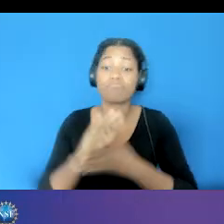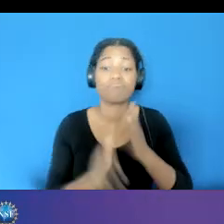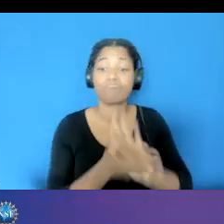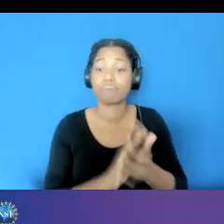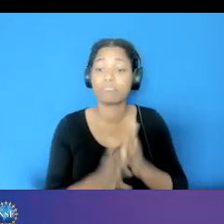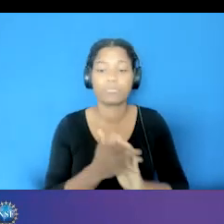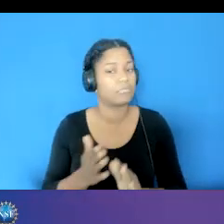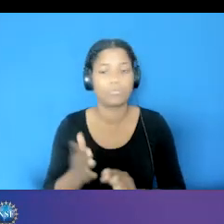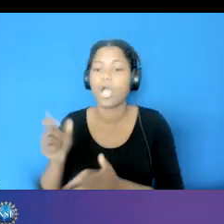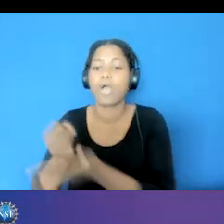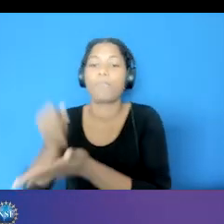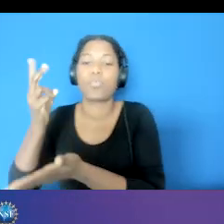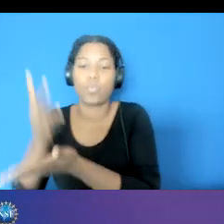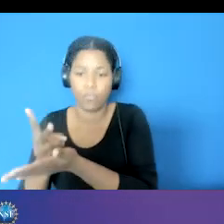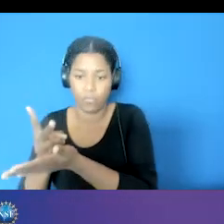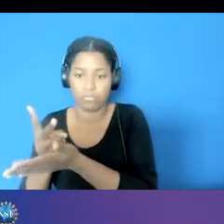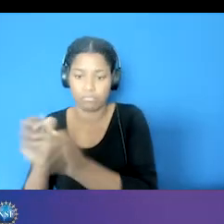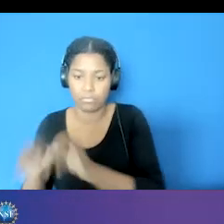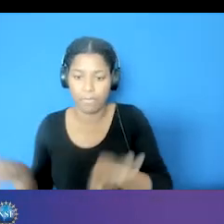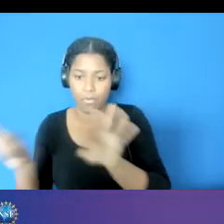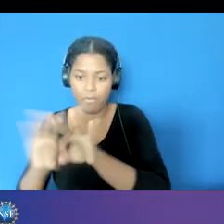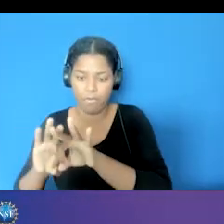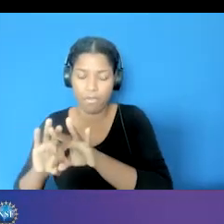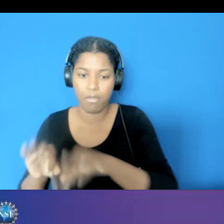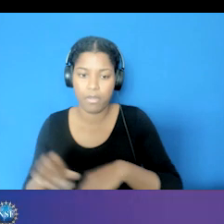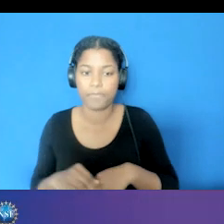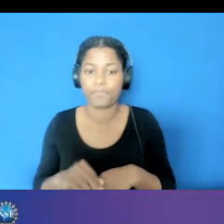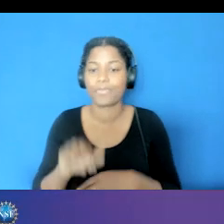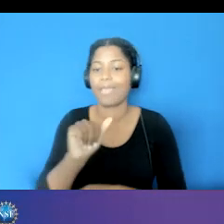It is the approval of the report that we're counting.